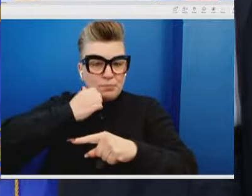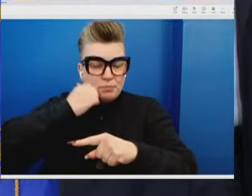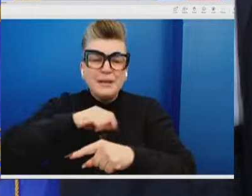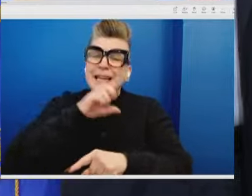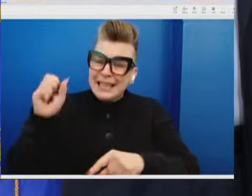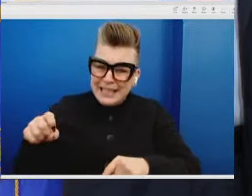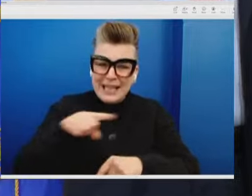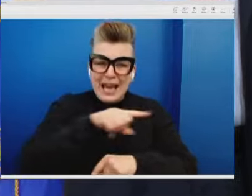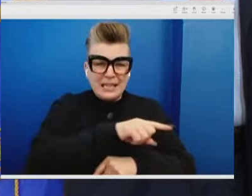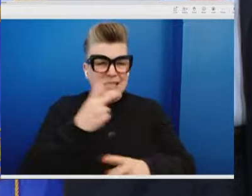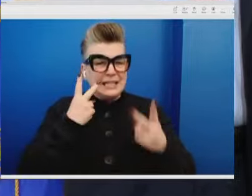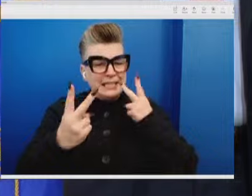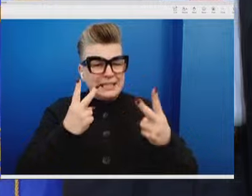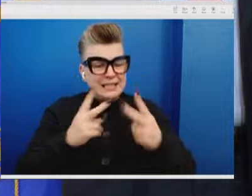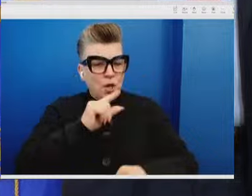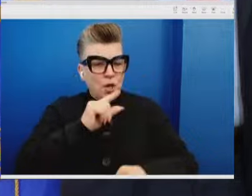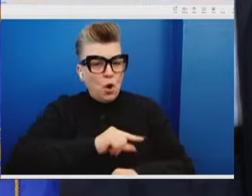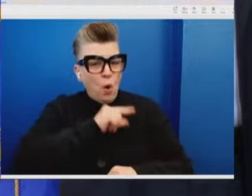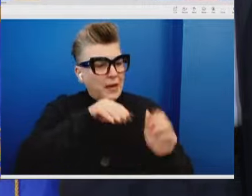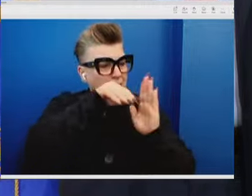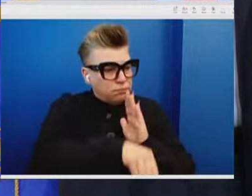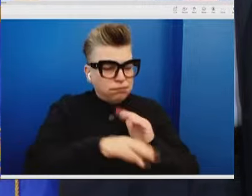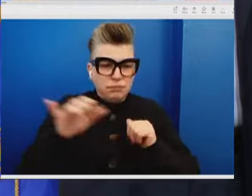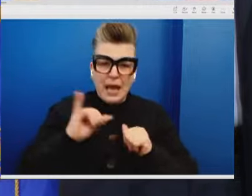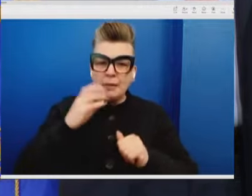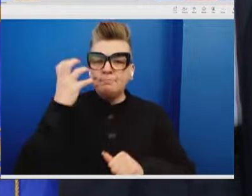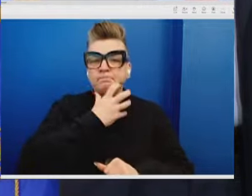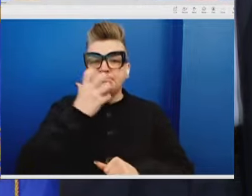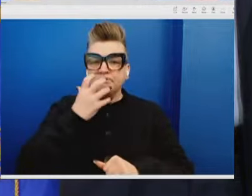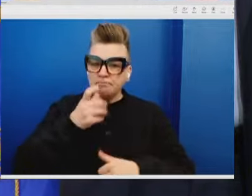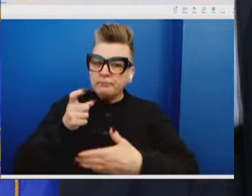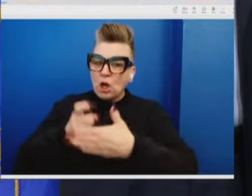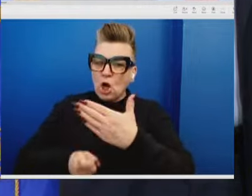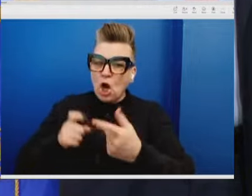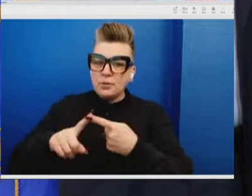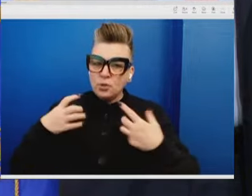but also cost to the health care system. And oftentimes the most effective remedies to